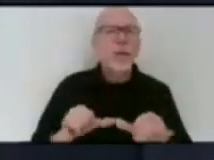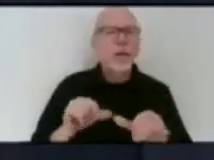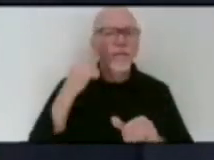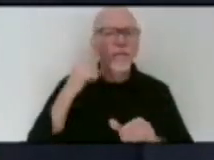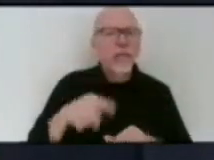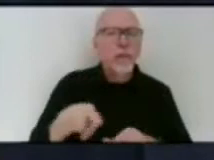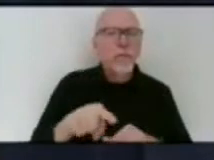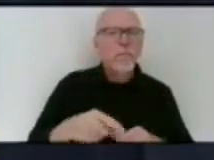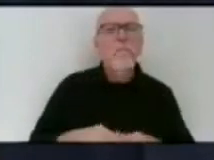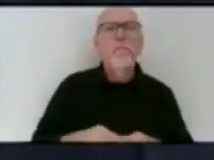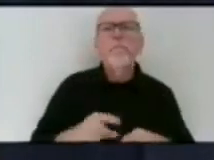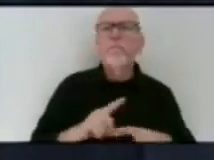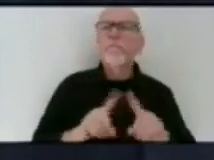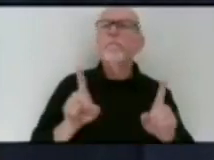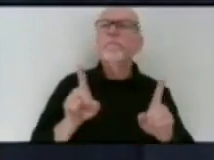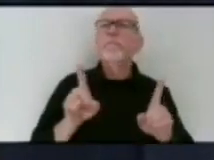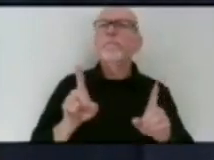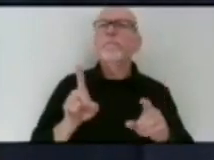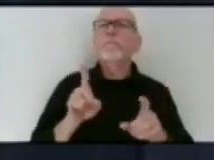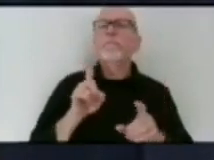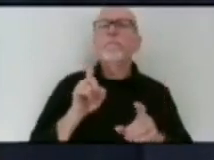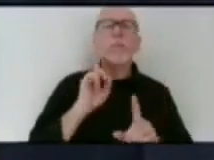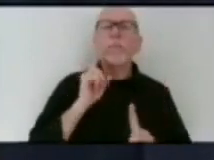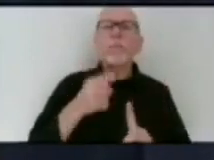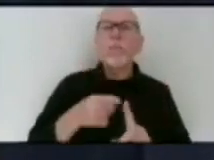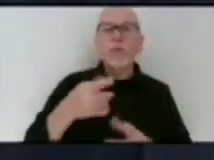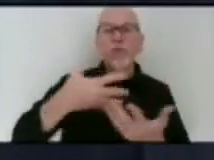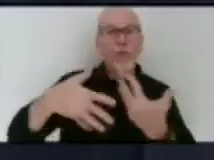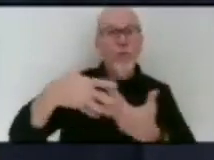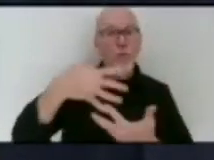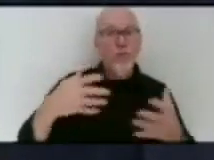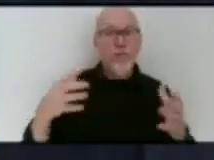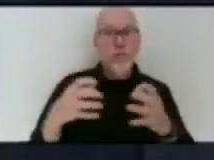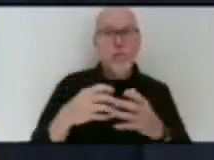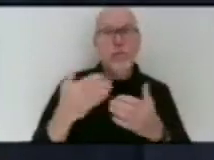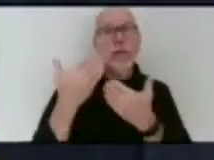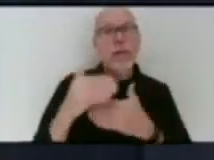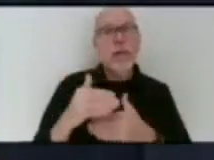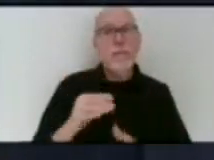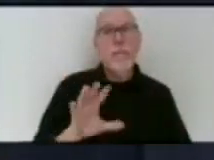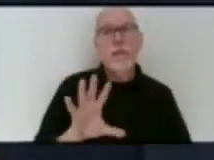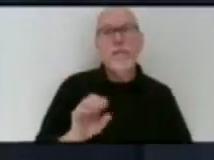social gatherings will be limited. 2. 50 people in counties with orange